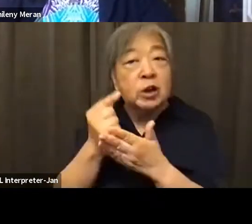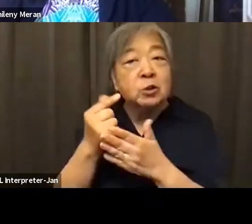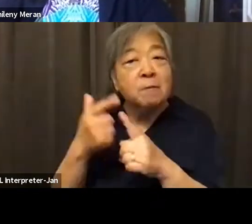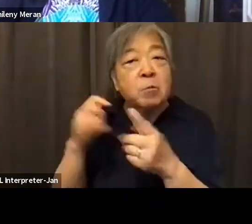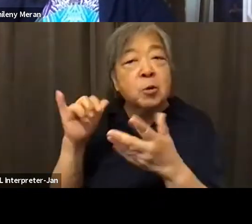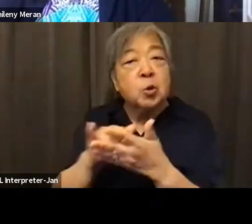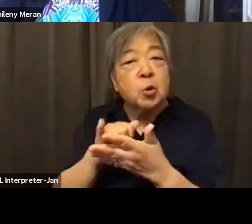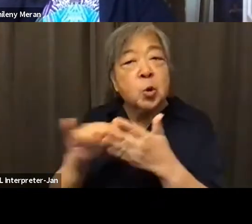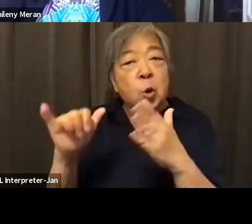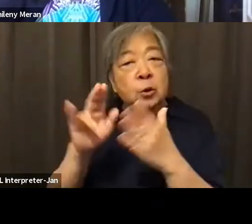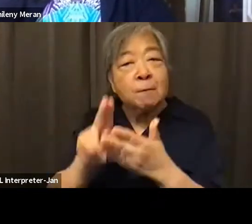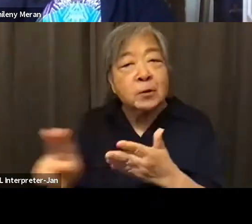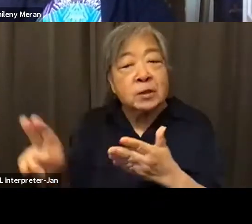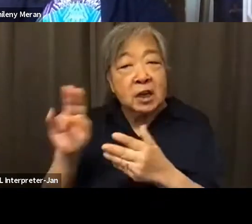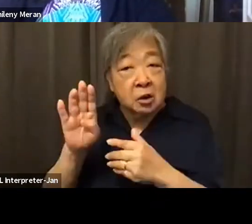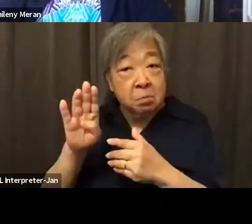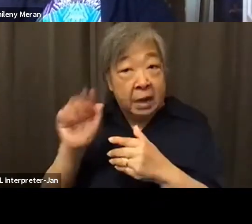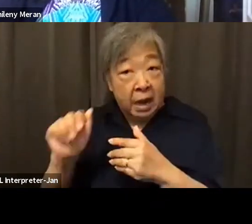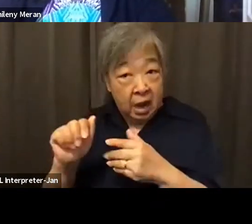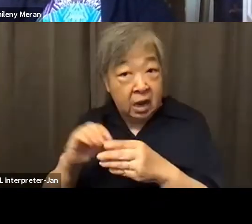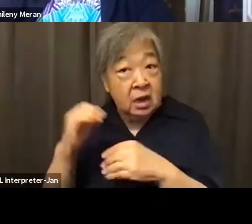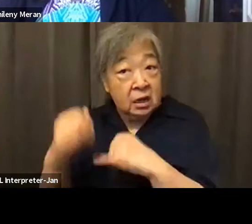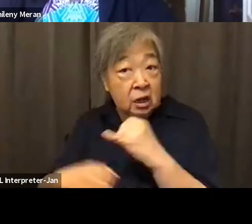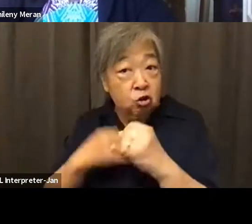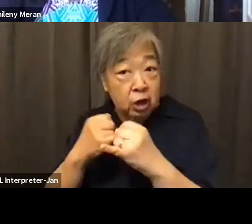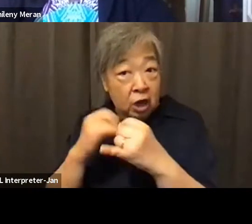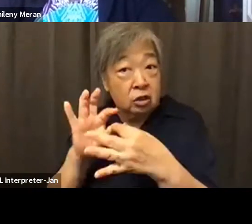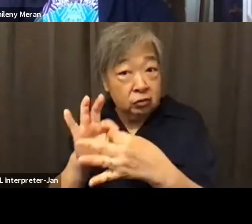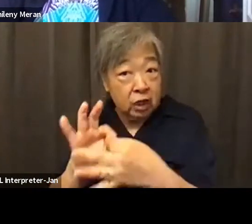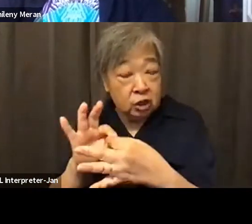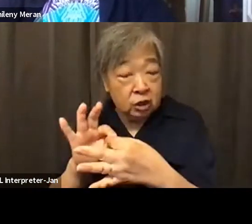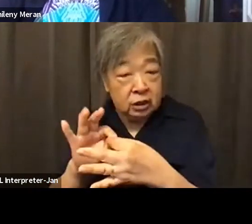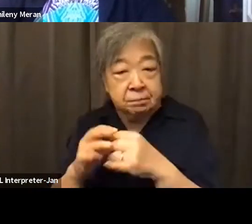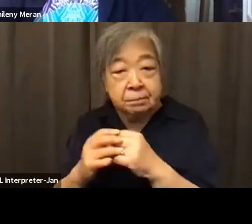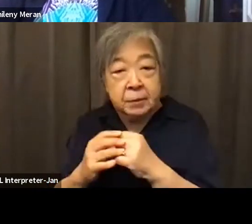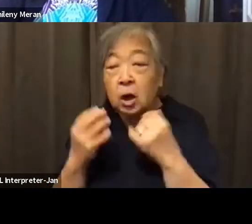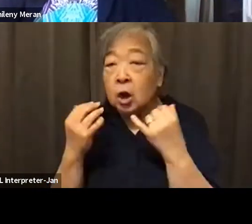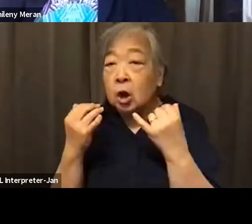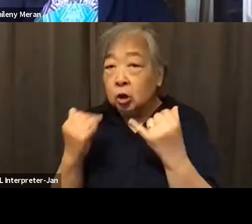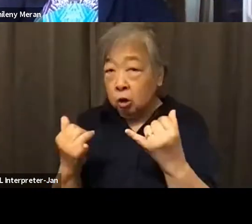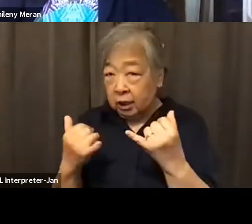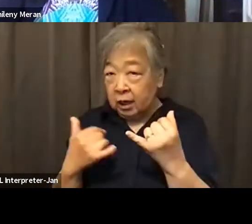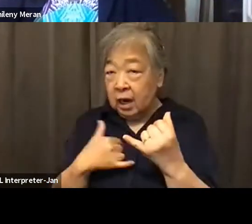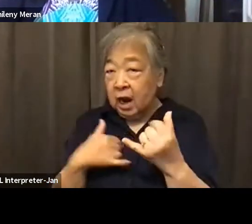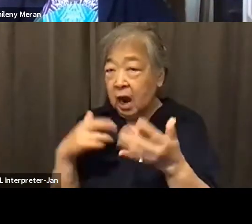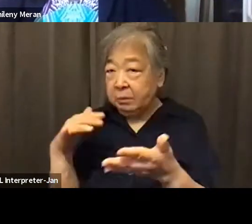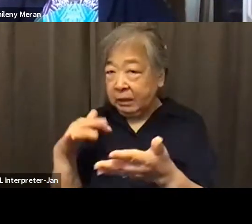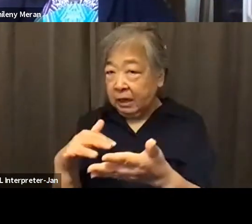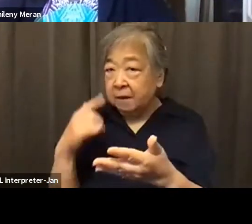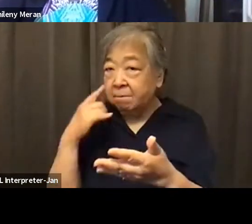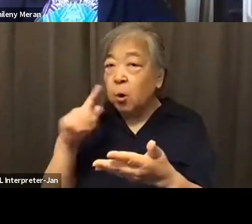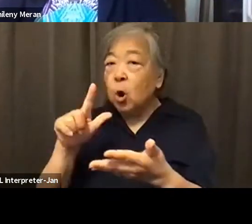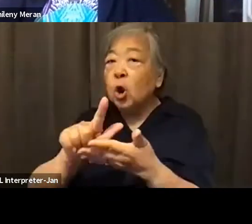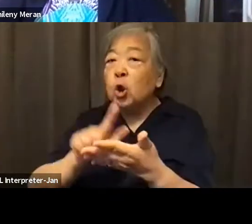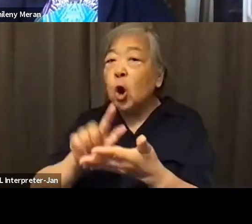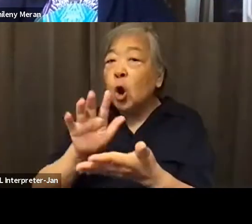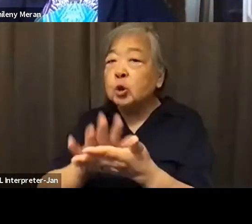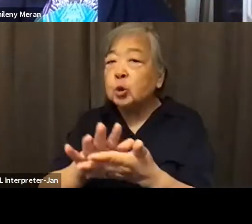with my bachelor's in international relations. And I'm currently in the process of studying for the law school admissions test because